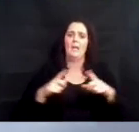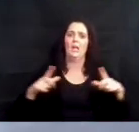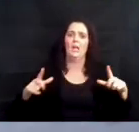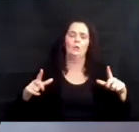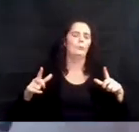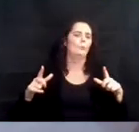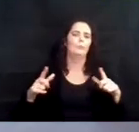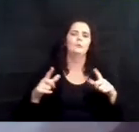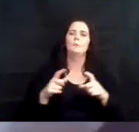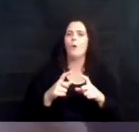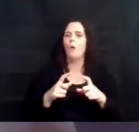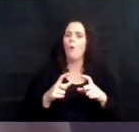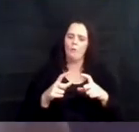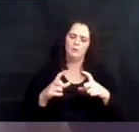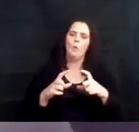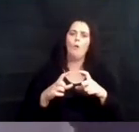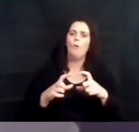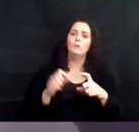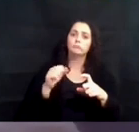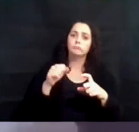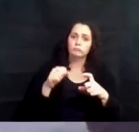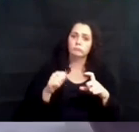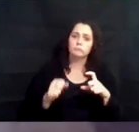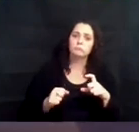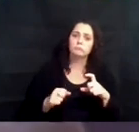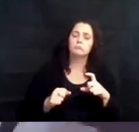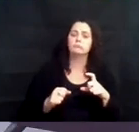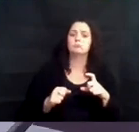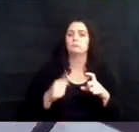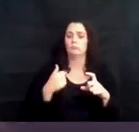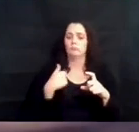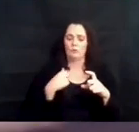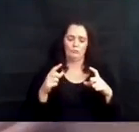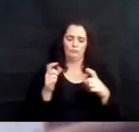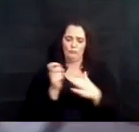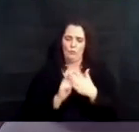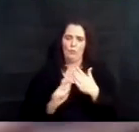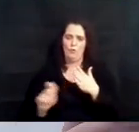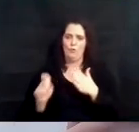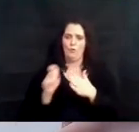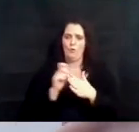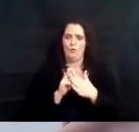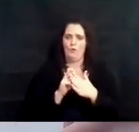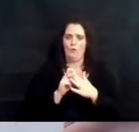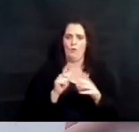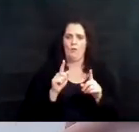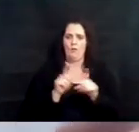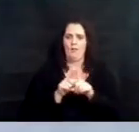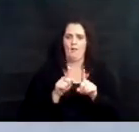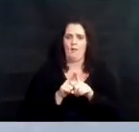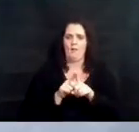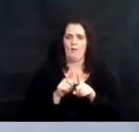relatively small, so as I'm drawing it, it'll only be about the size of my finger, the entire drawing, when it's done.